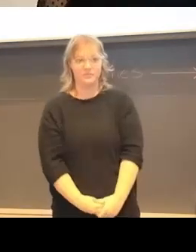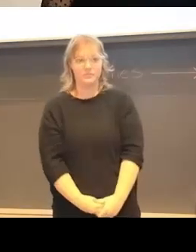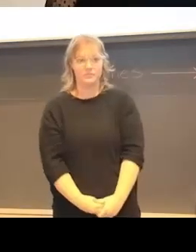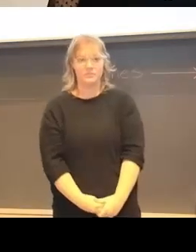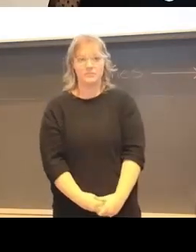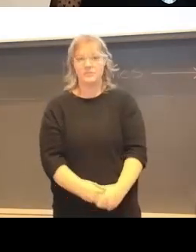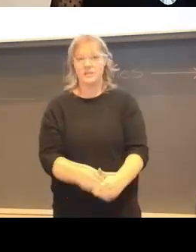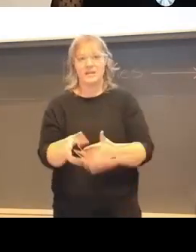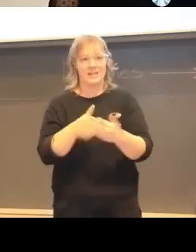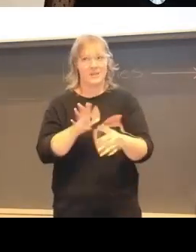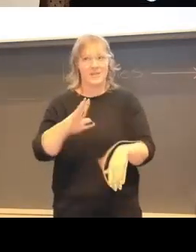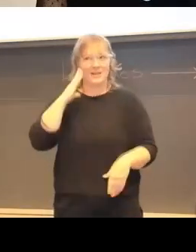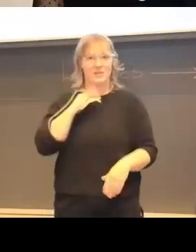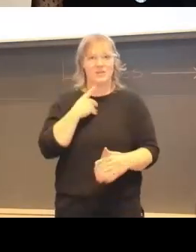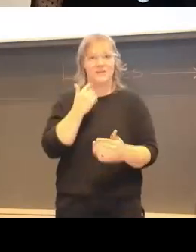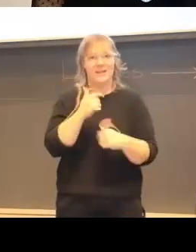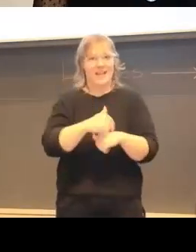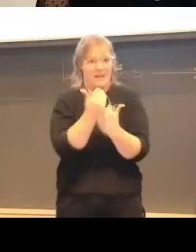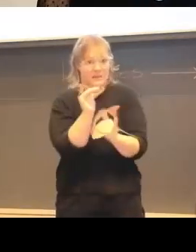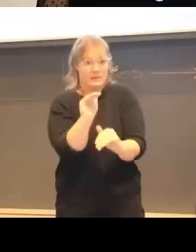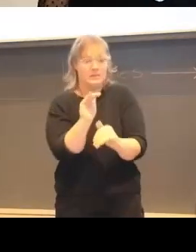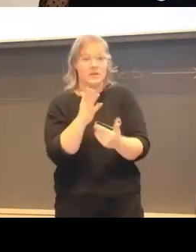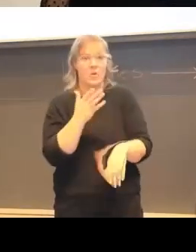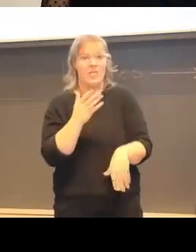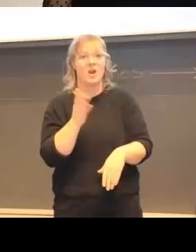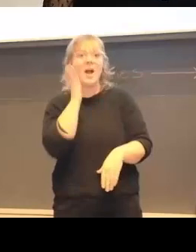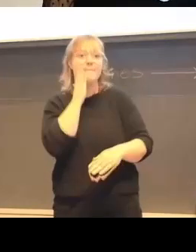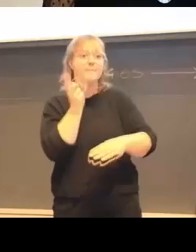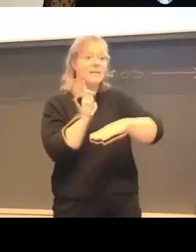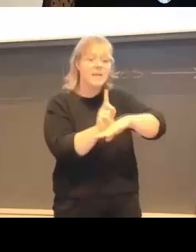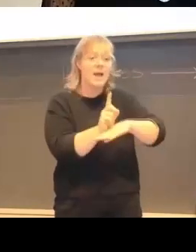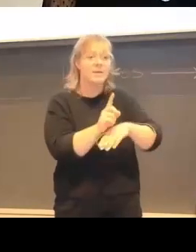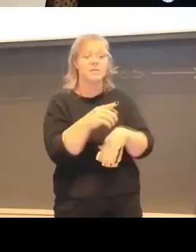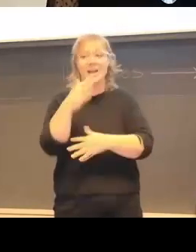the experience of limited time whether at the bedside in interactions with each other or for